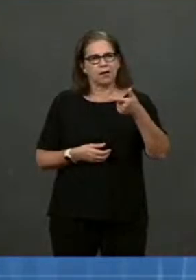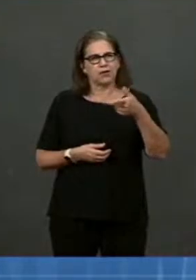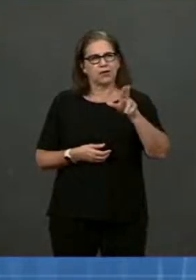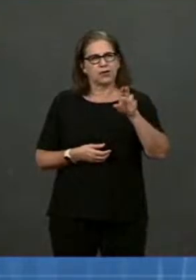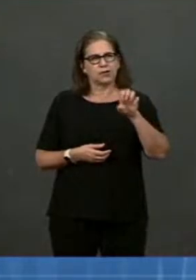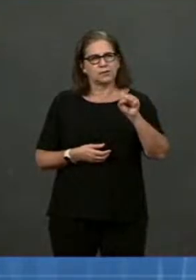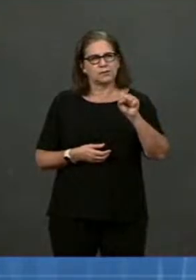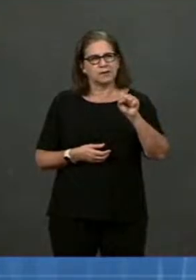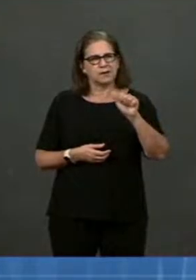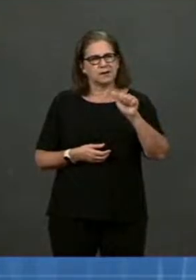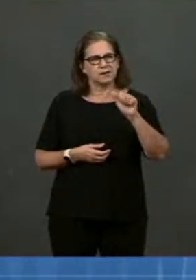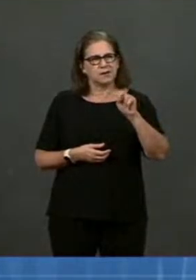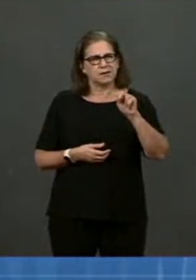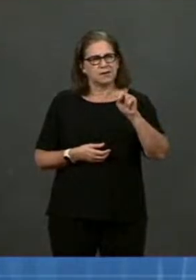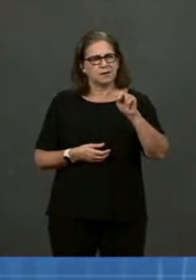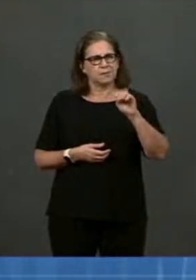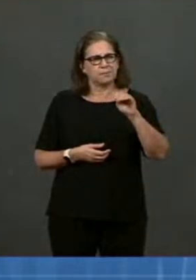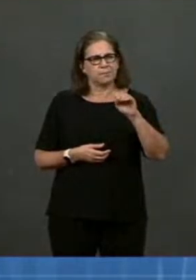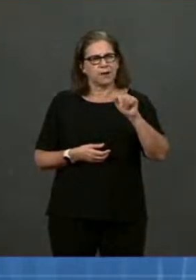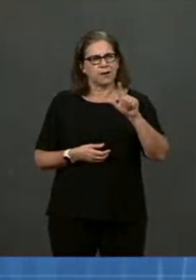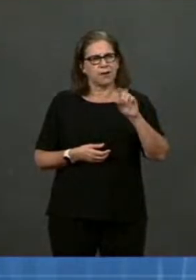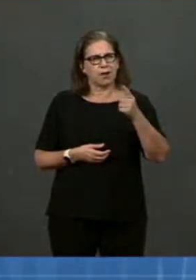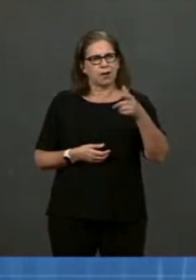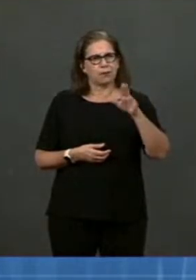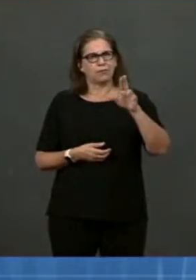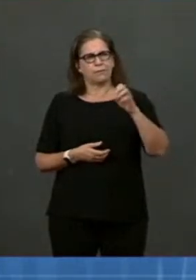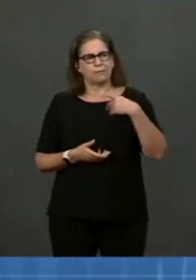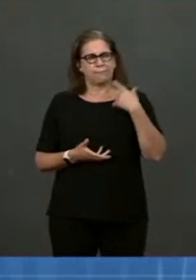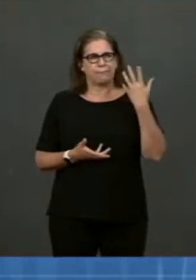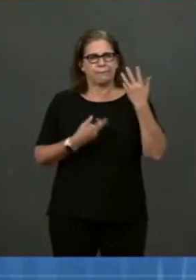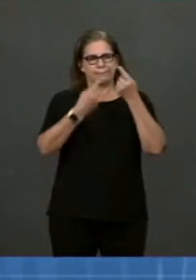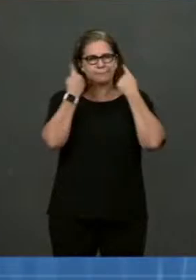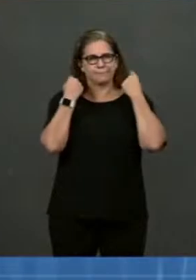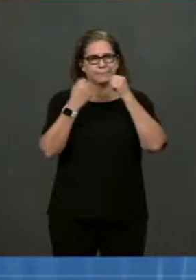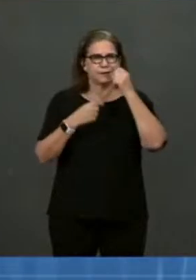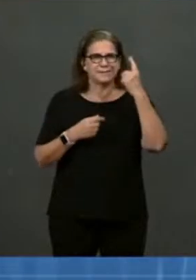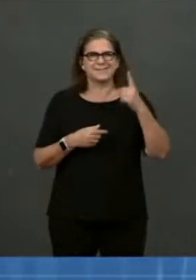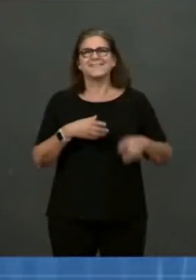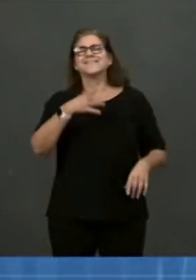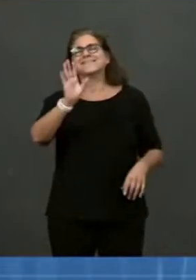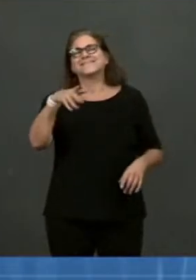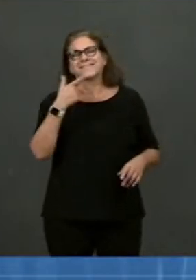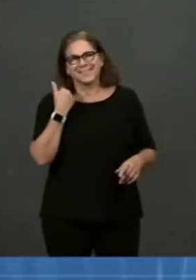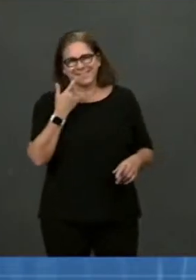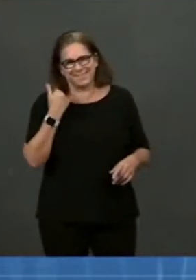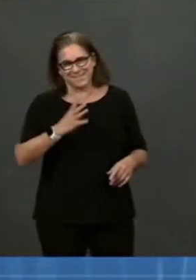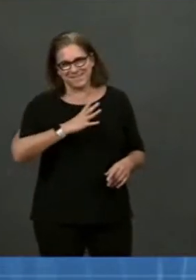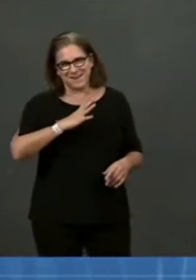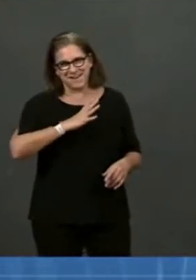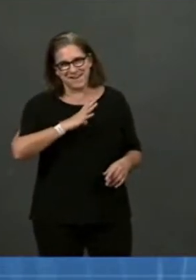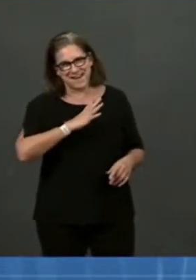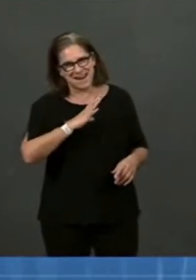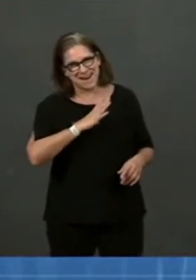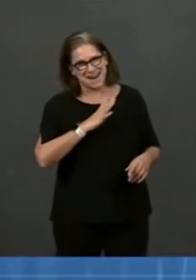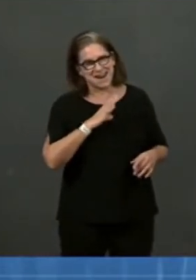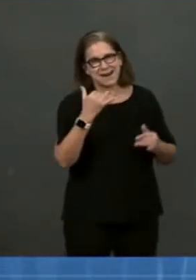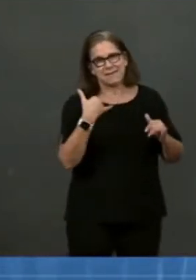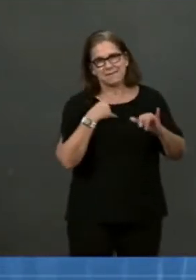WOULD BE AWESOME TOO.